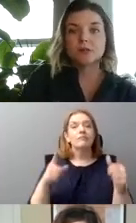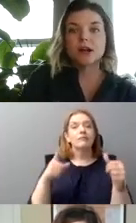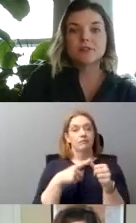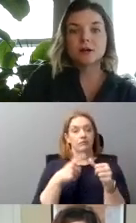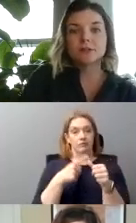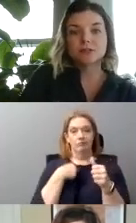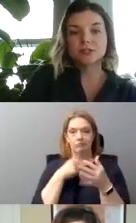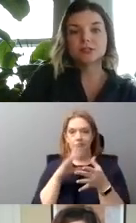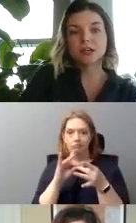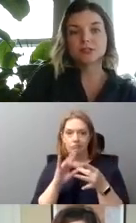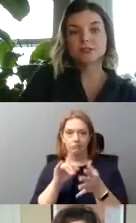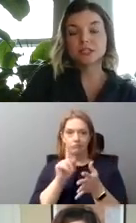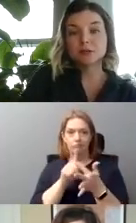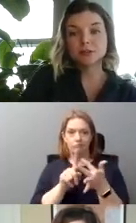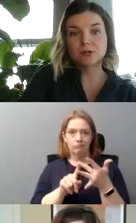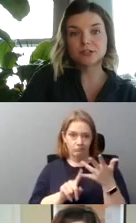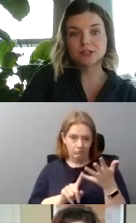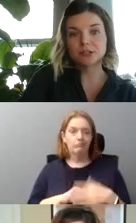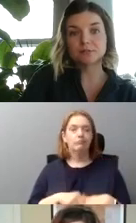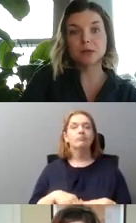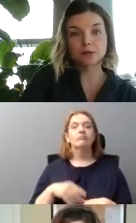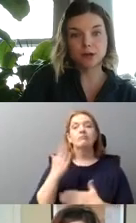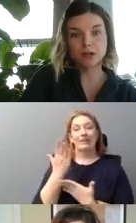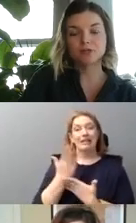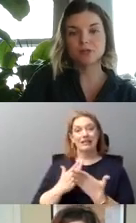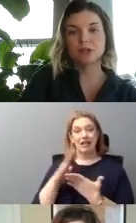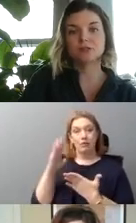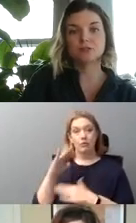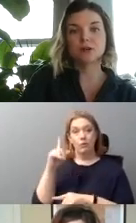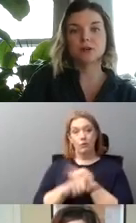We will have an opportunity to answer some of your questions midway through tonight's tour,